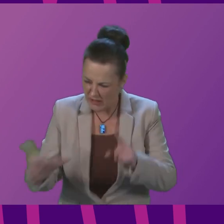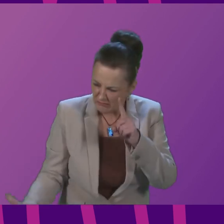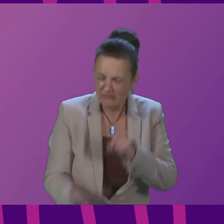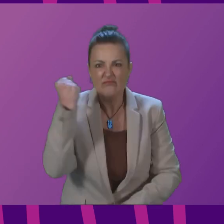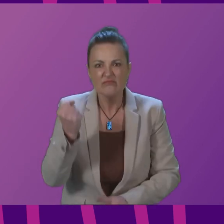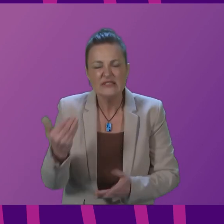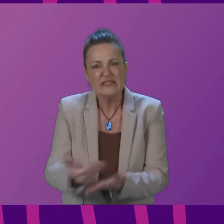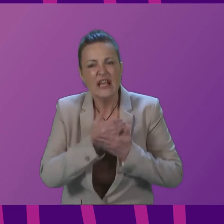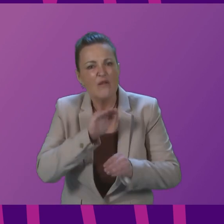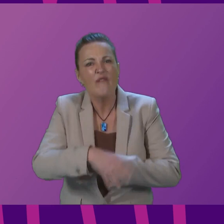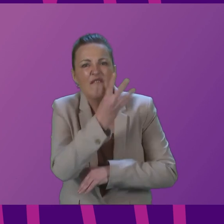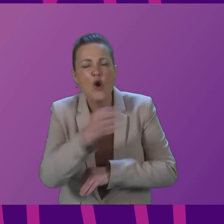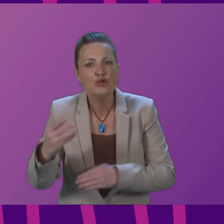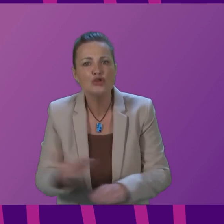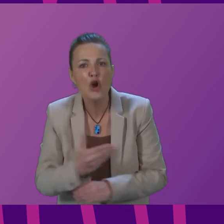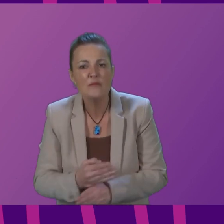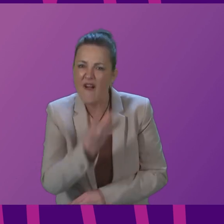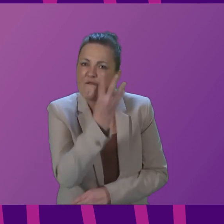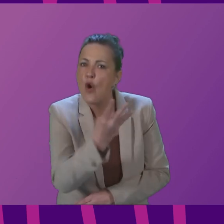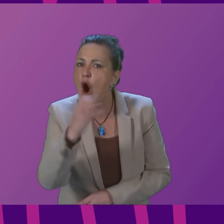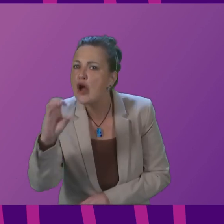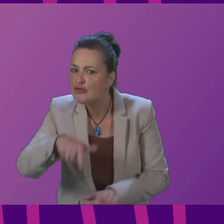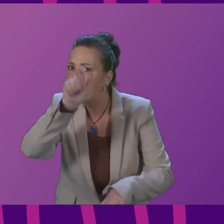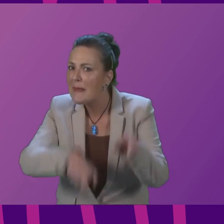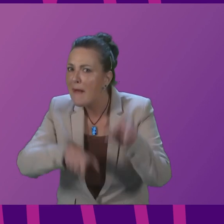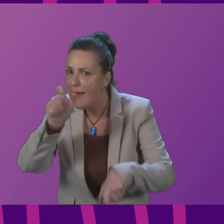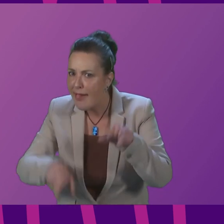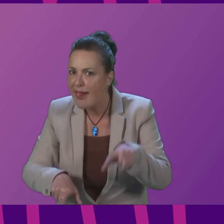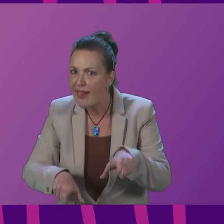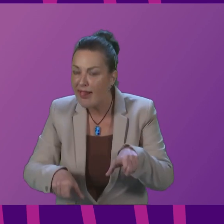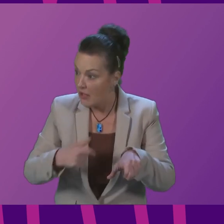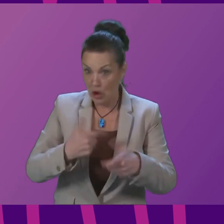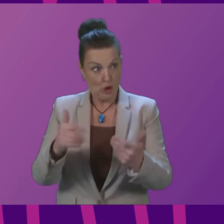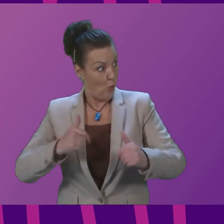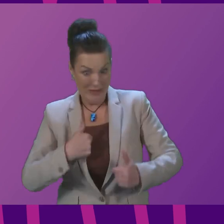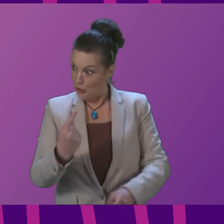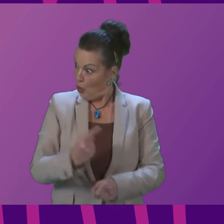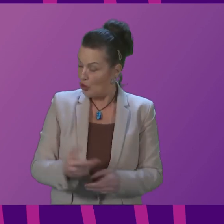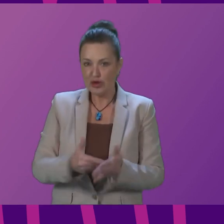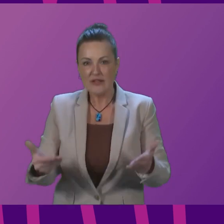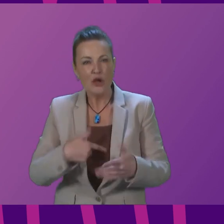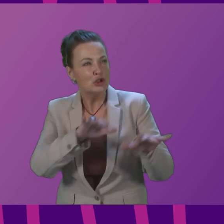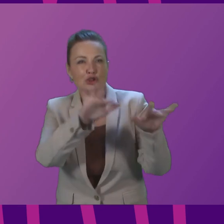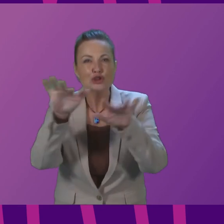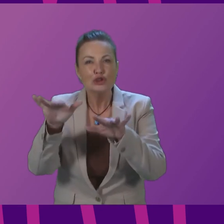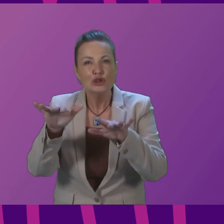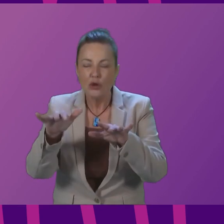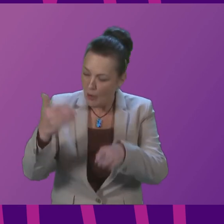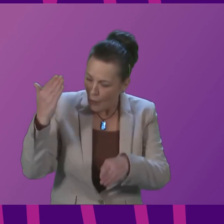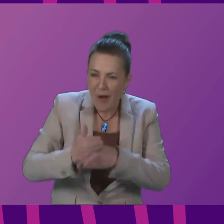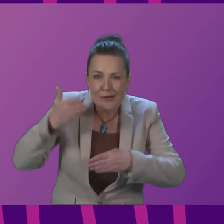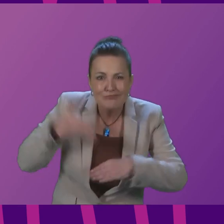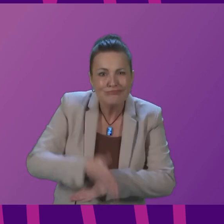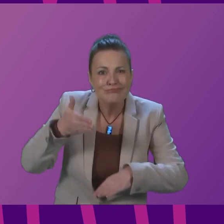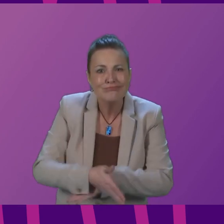As we speak, 400 people are working in Ferguson’s shipyard, earning a wage and supporting their